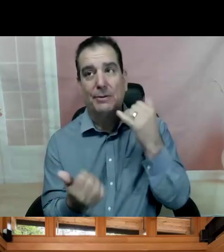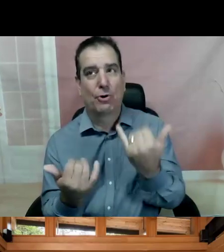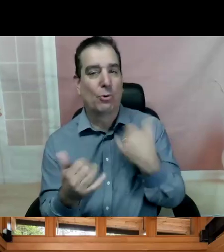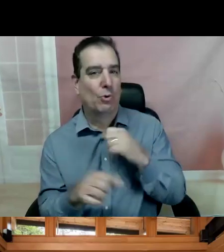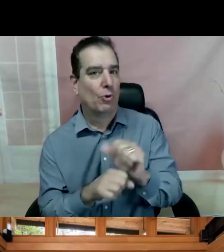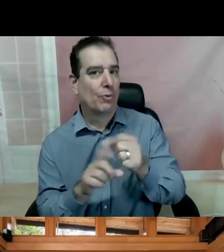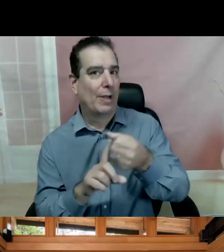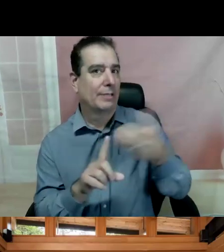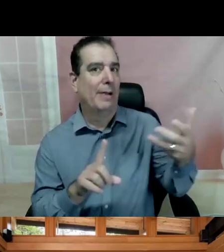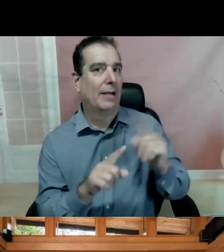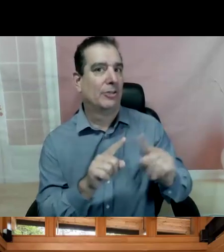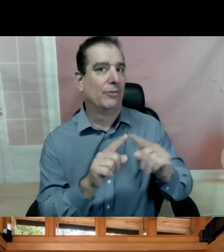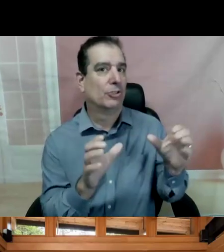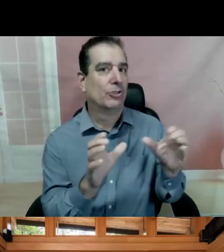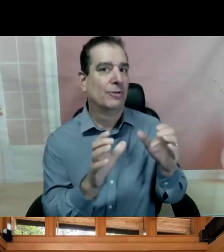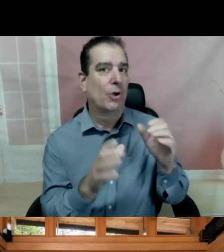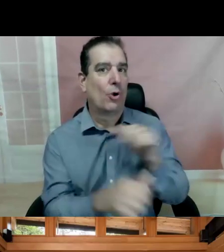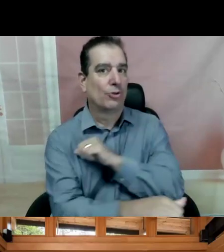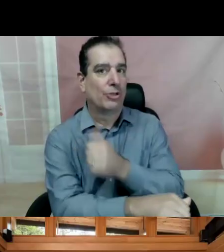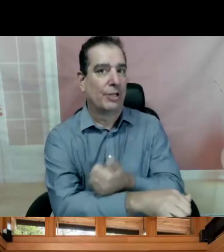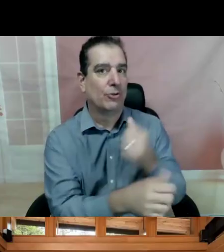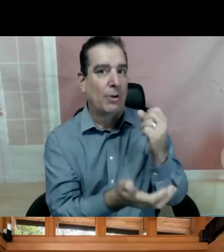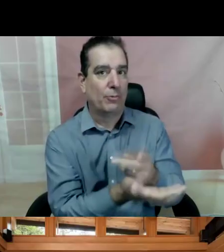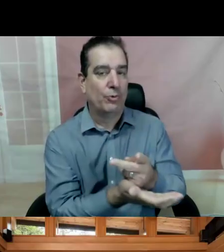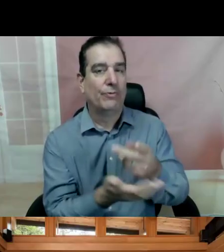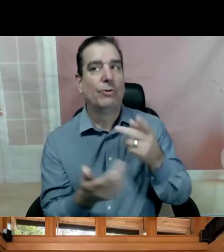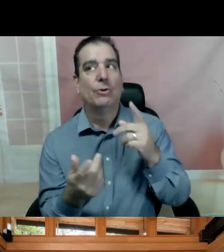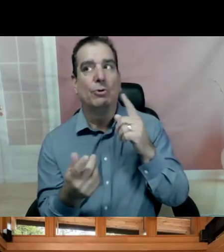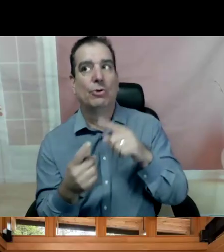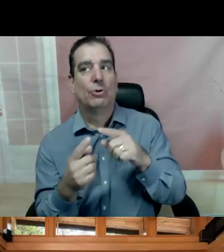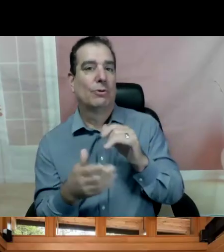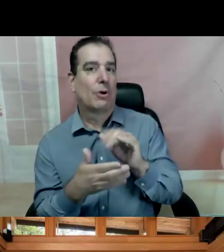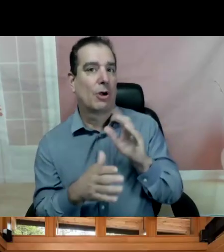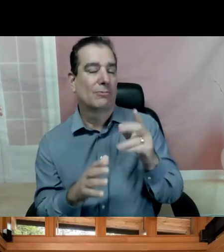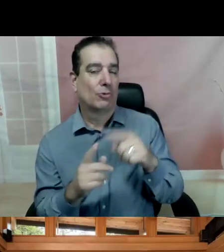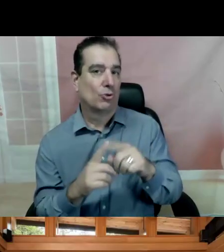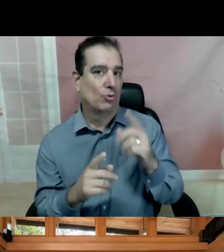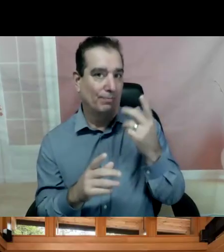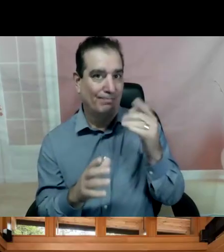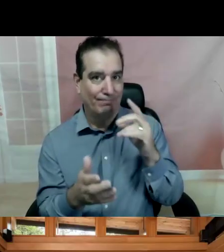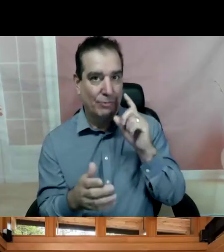by a doctor, an audiologist, you know, so we can work and get the authorizations approved,